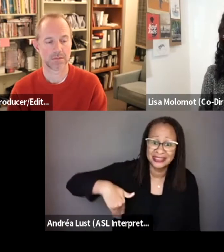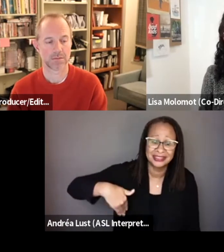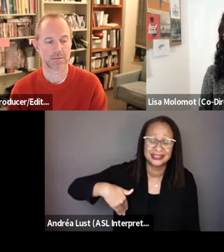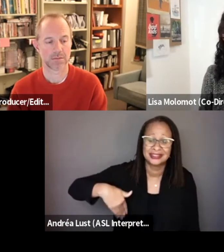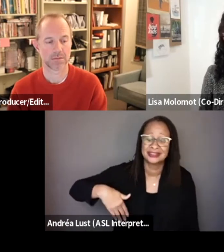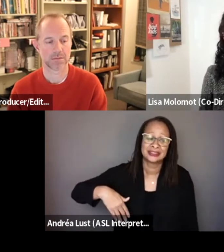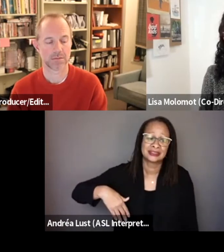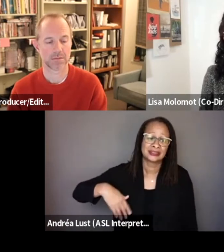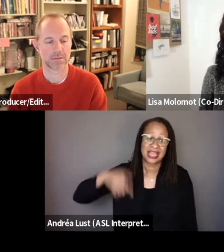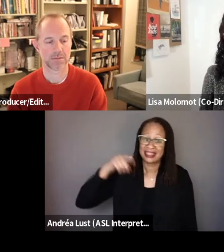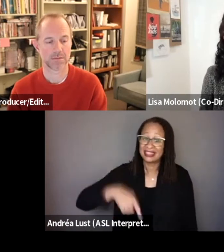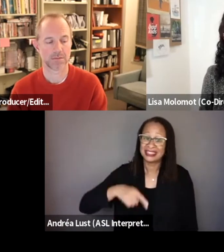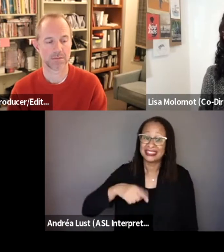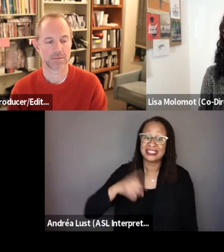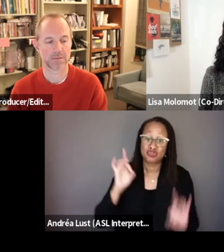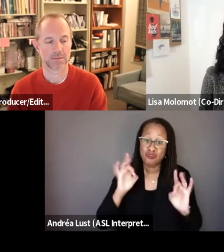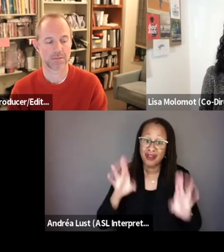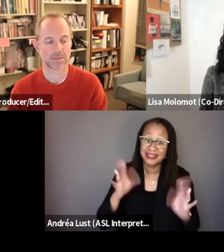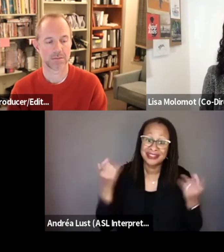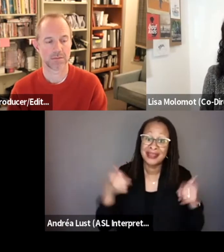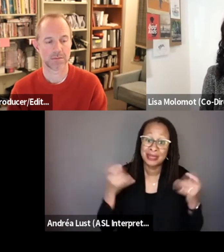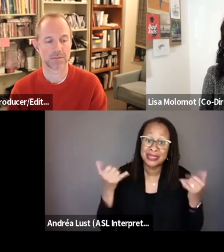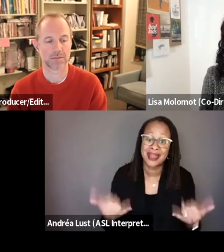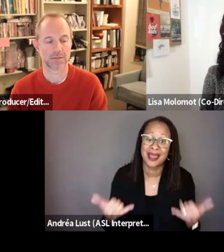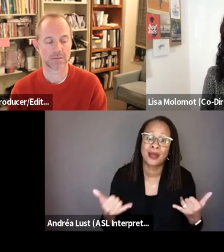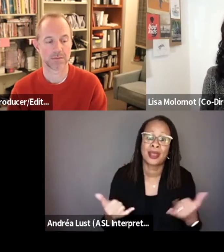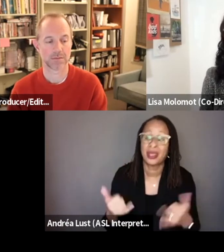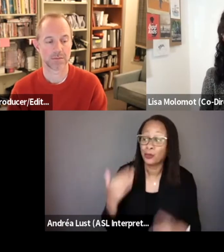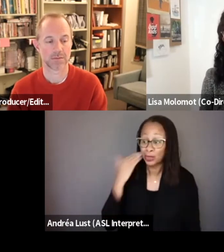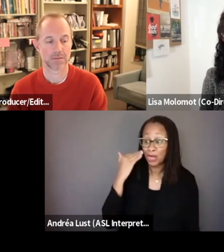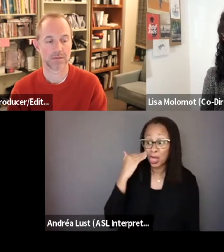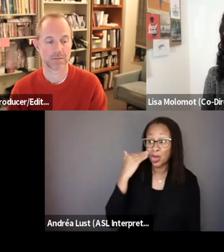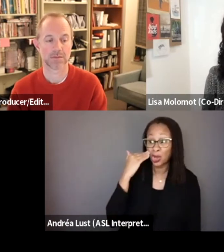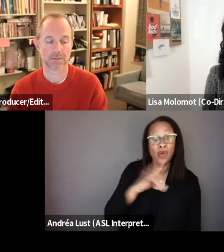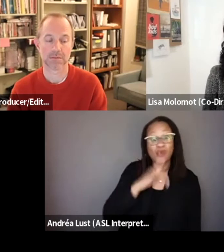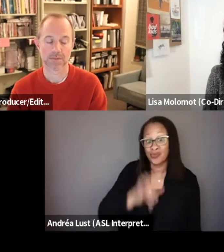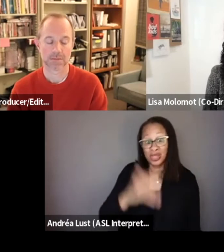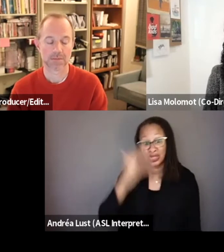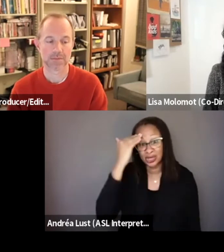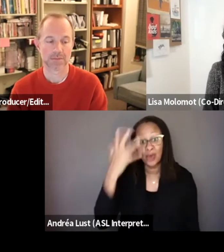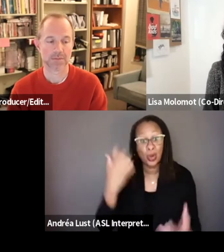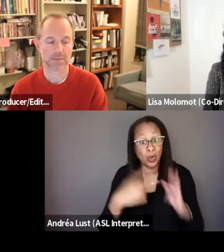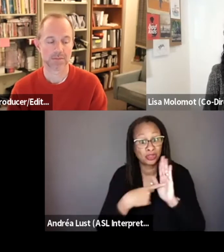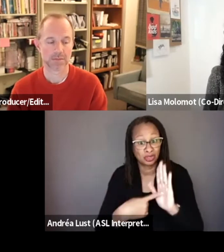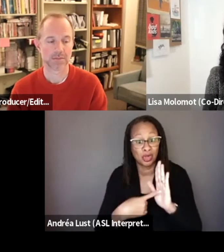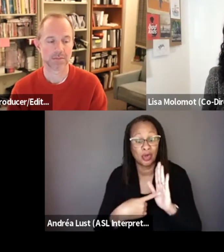this is a crisis that's happening now, and we're like, yeah, we know, we really wanted it to be on earlier,